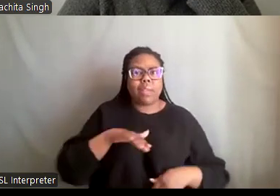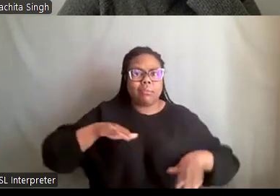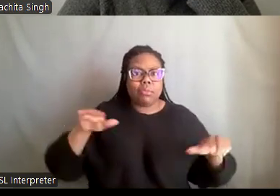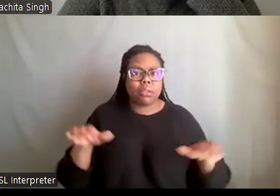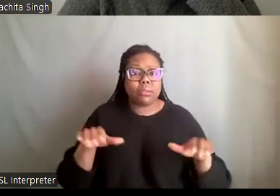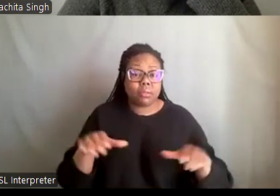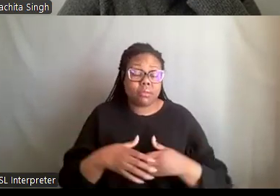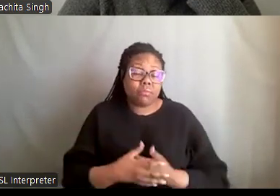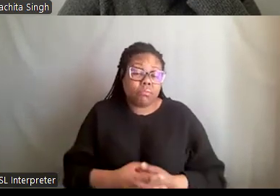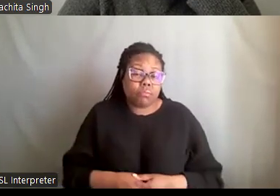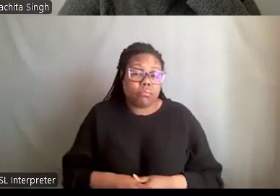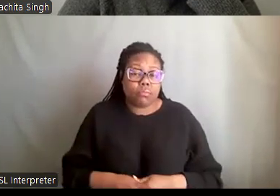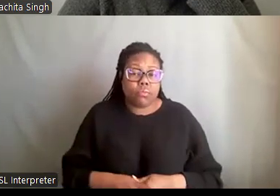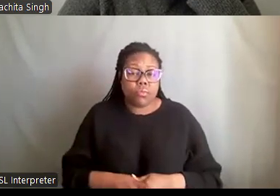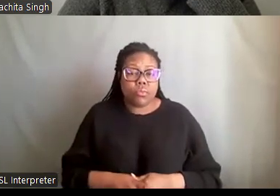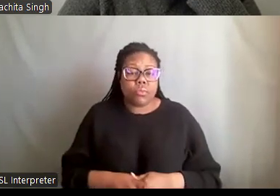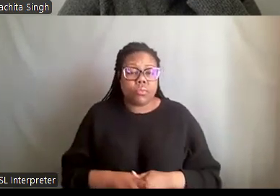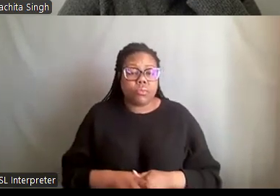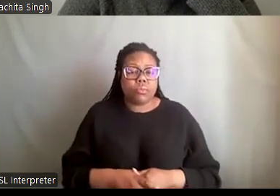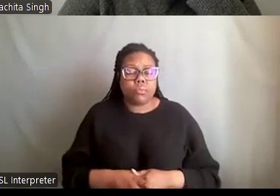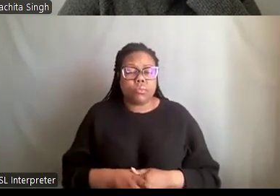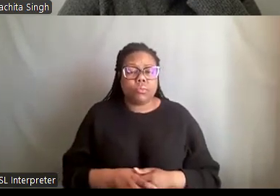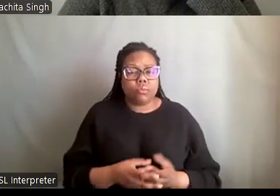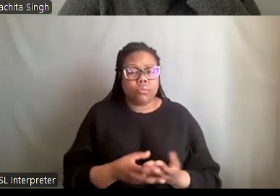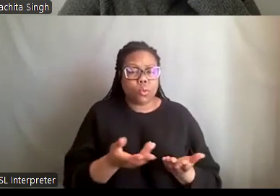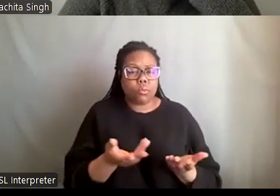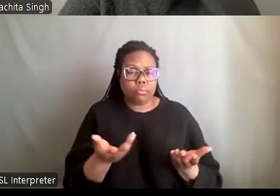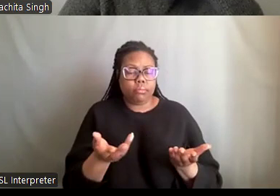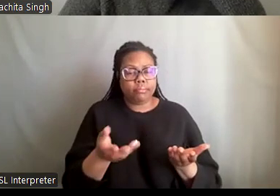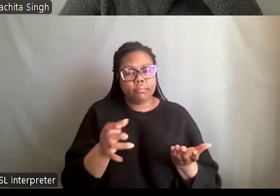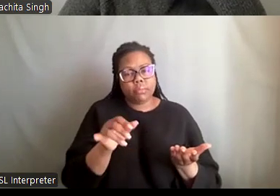against foul practices.